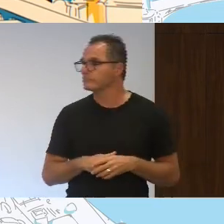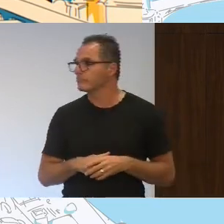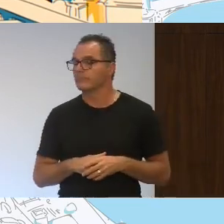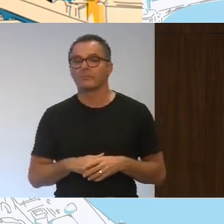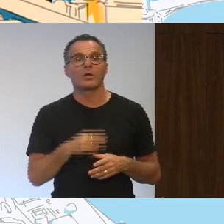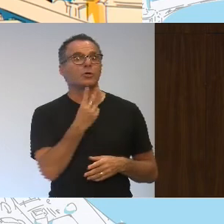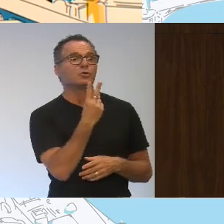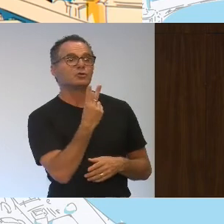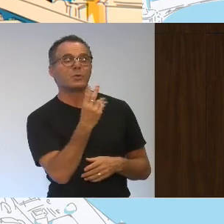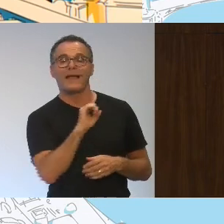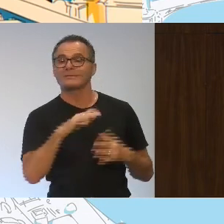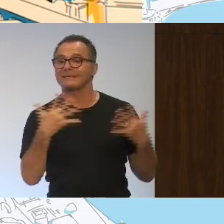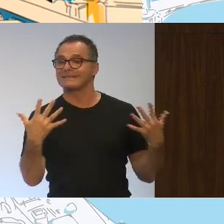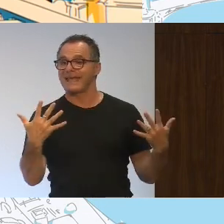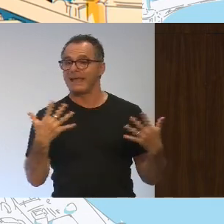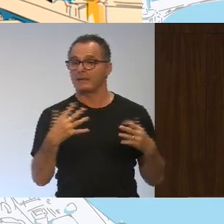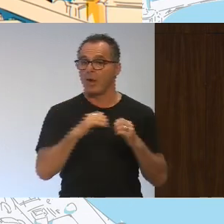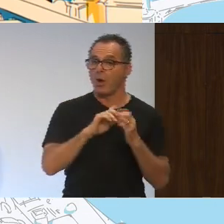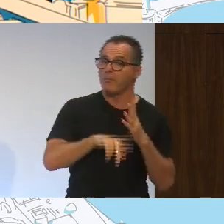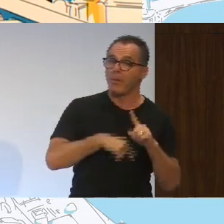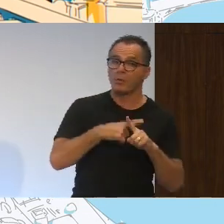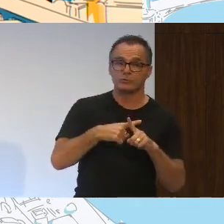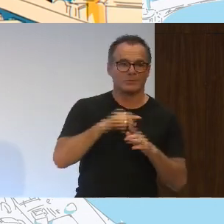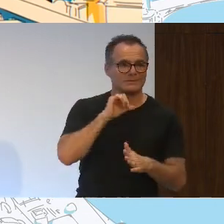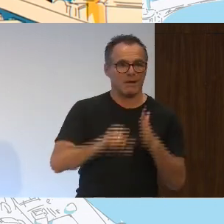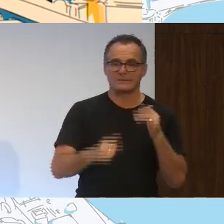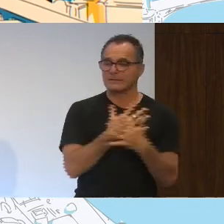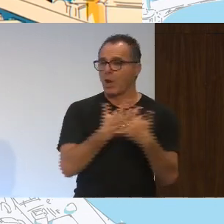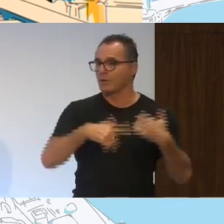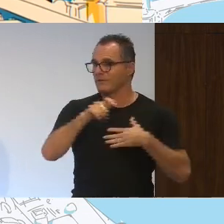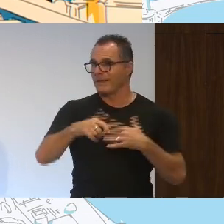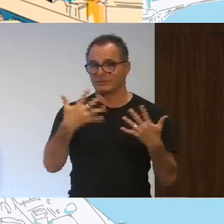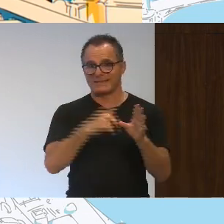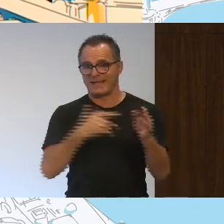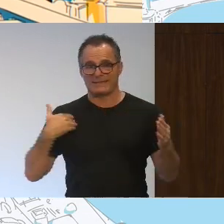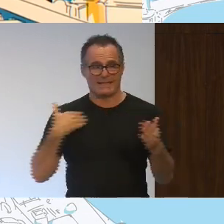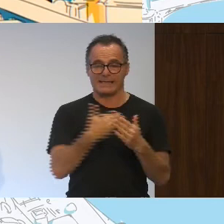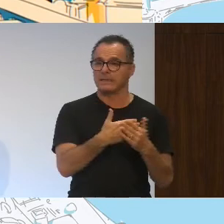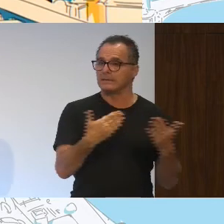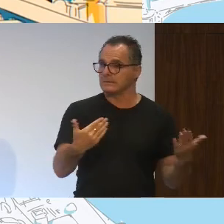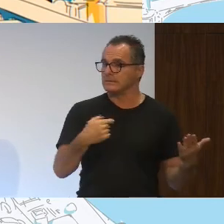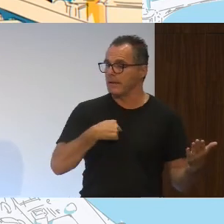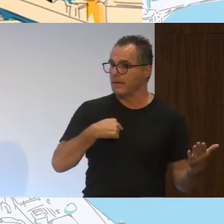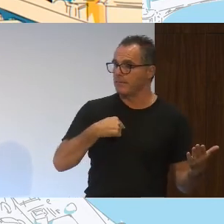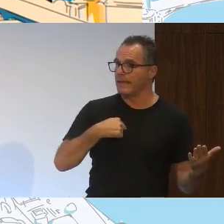A lot of my patients got better with Botox over the last ten years. I collected or gathered around